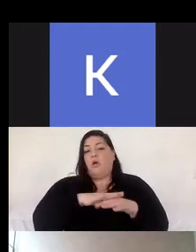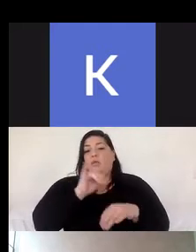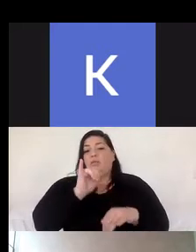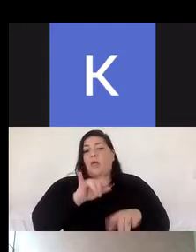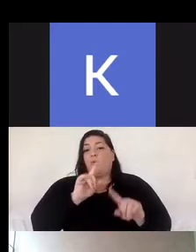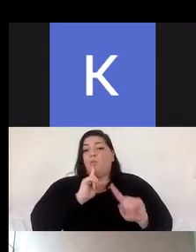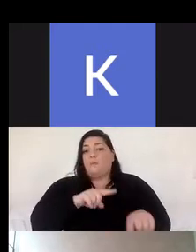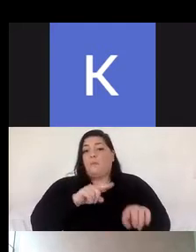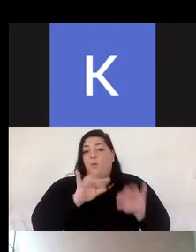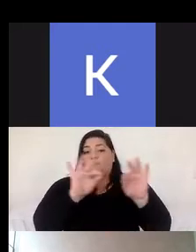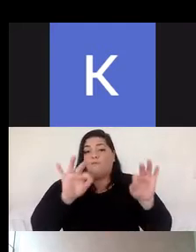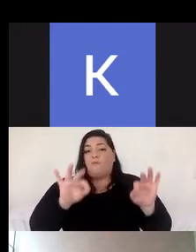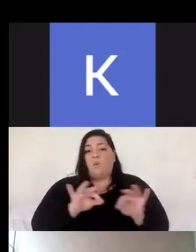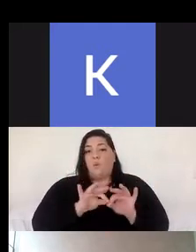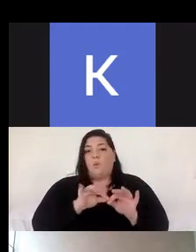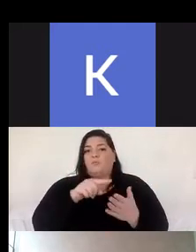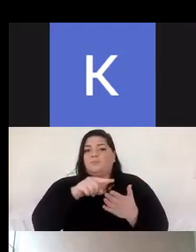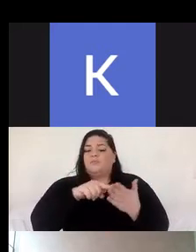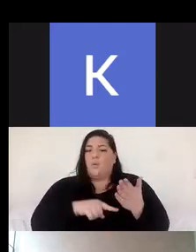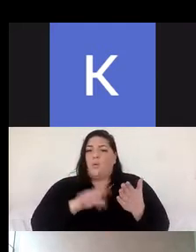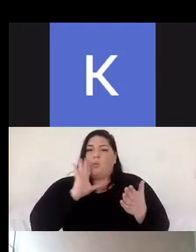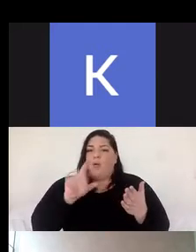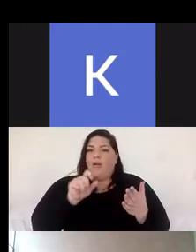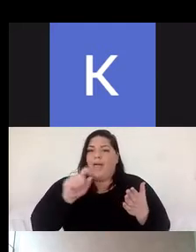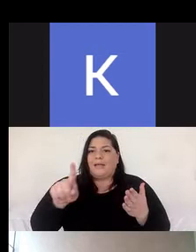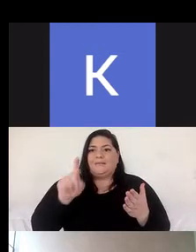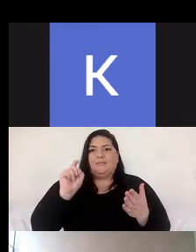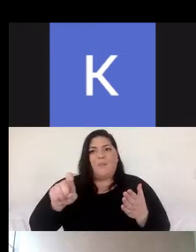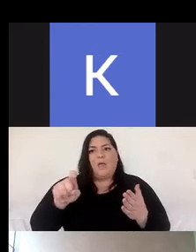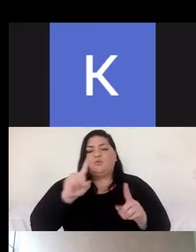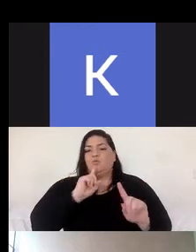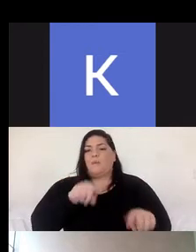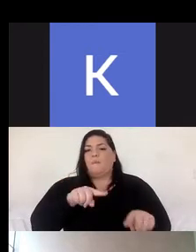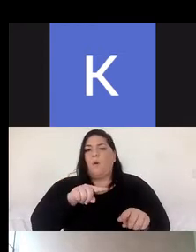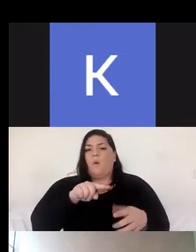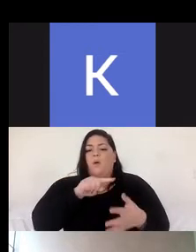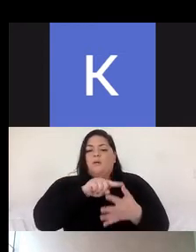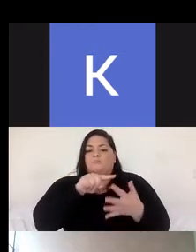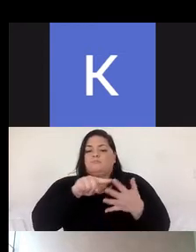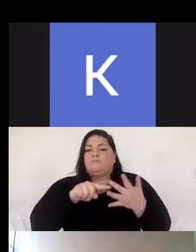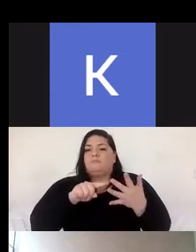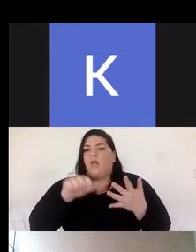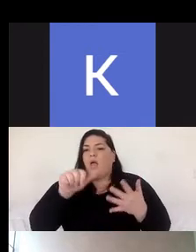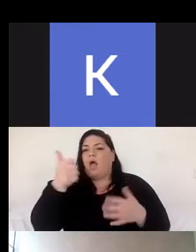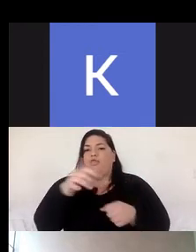that asks you to report your remaining areas of need.